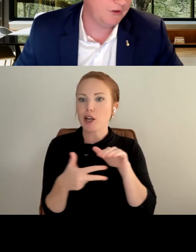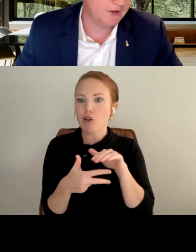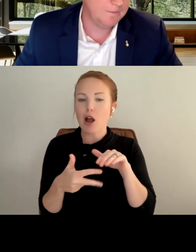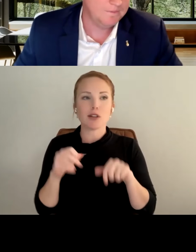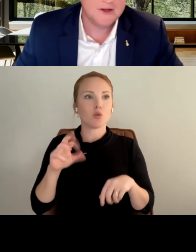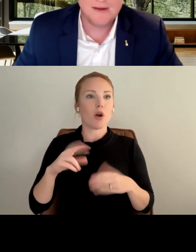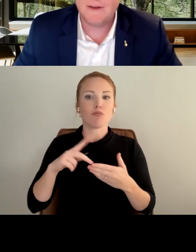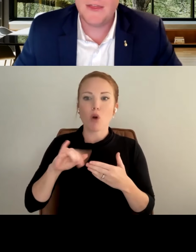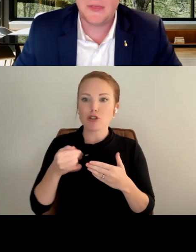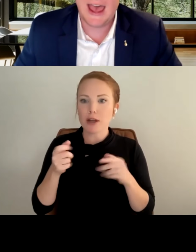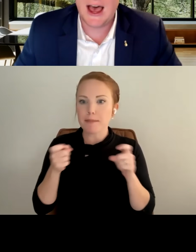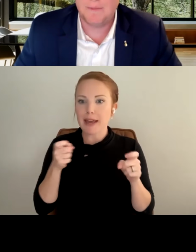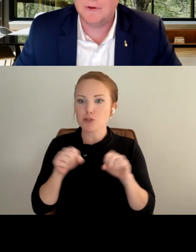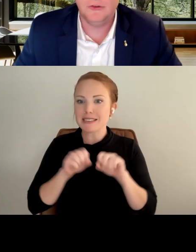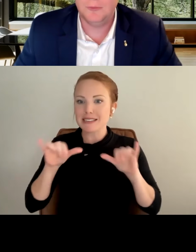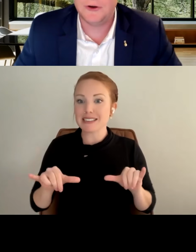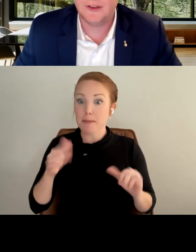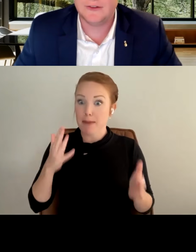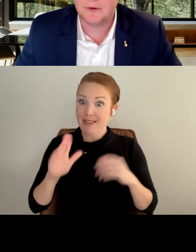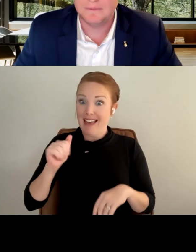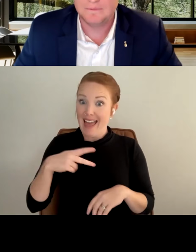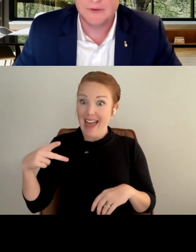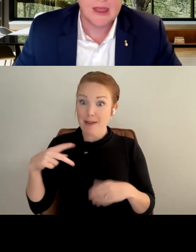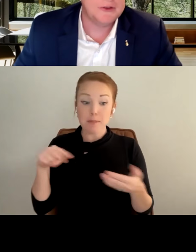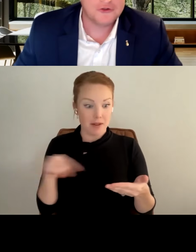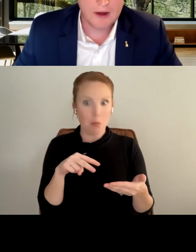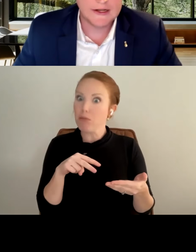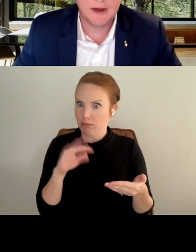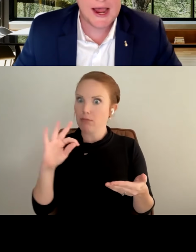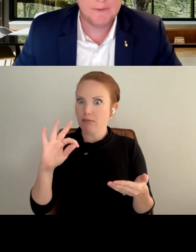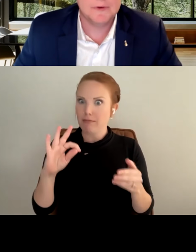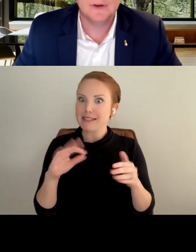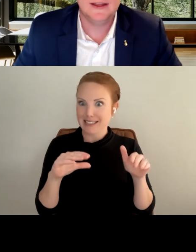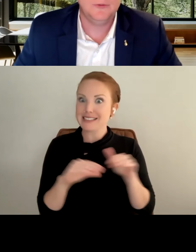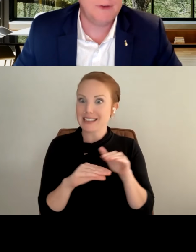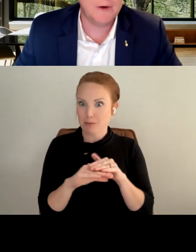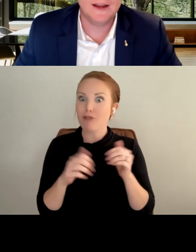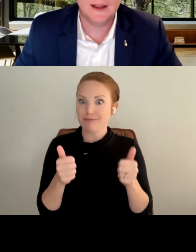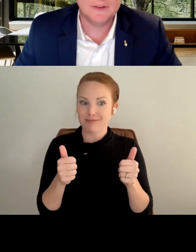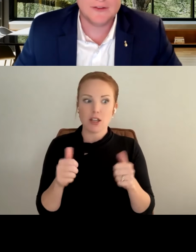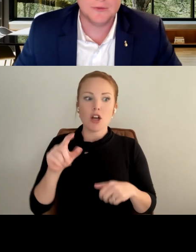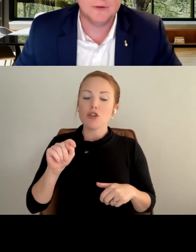system, you may find that the app is super accessible. The Trello app is very accessible